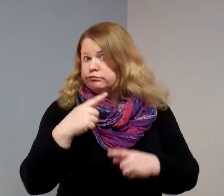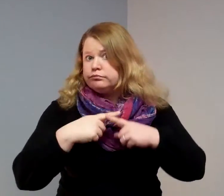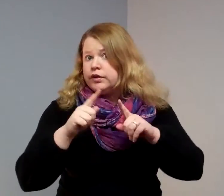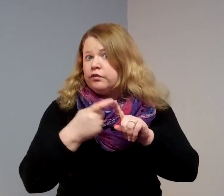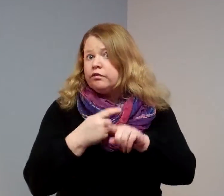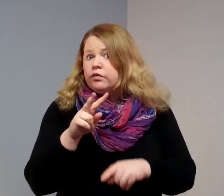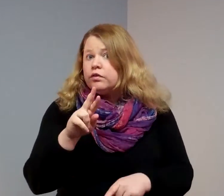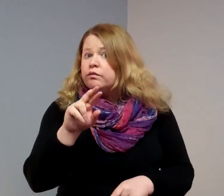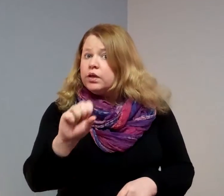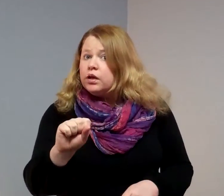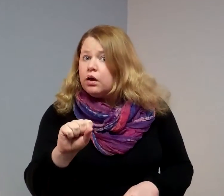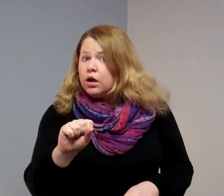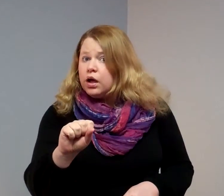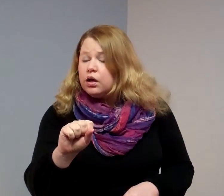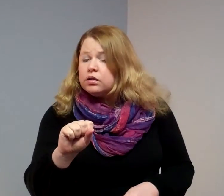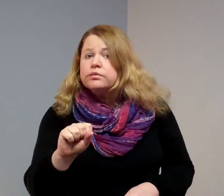Note: This is not VRS.